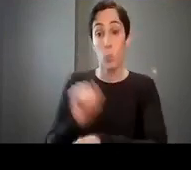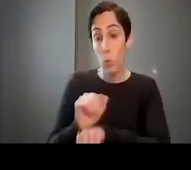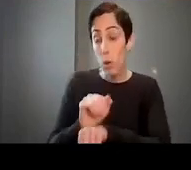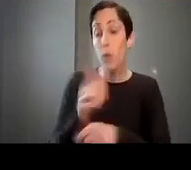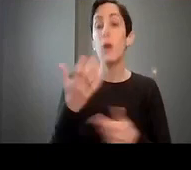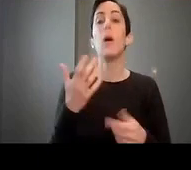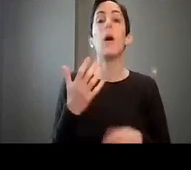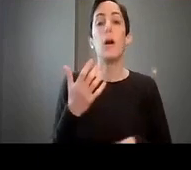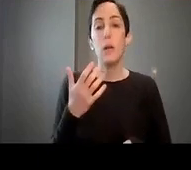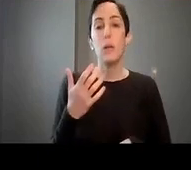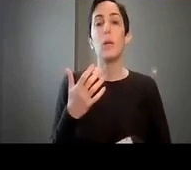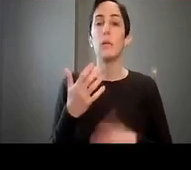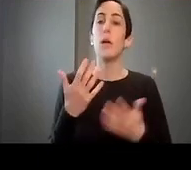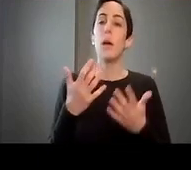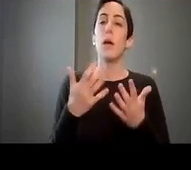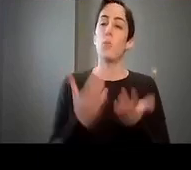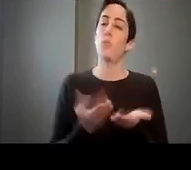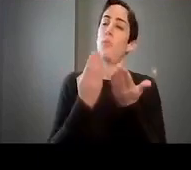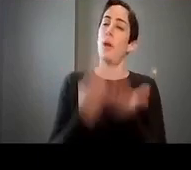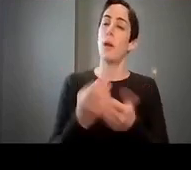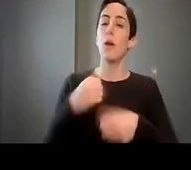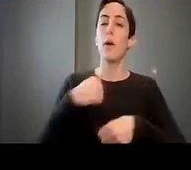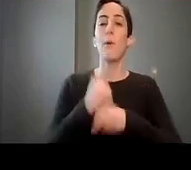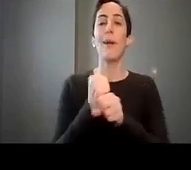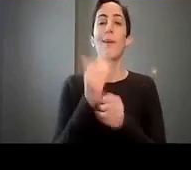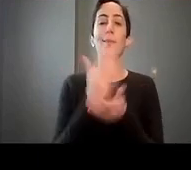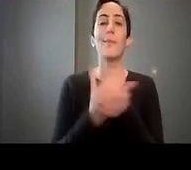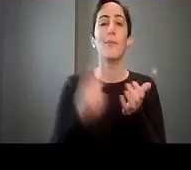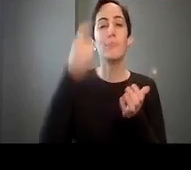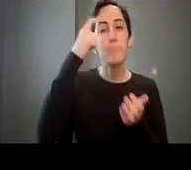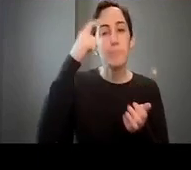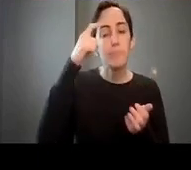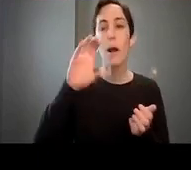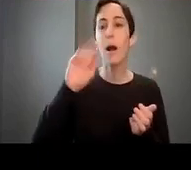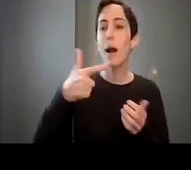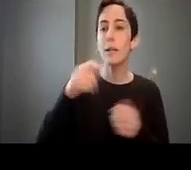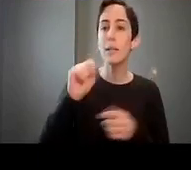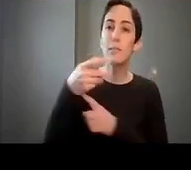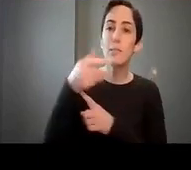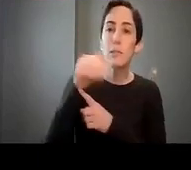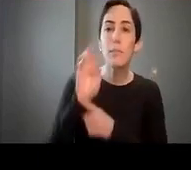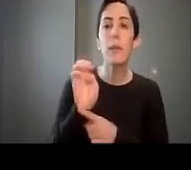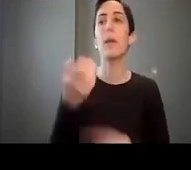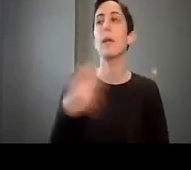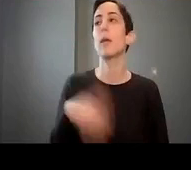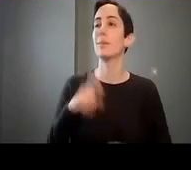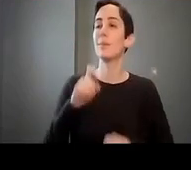cognitive space, or a geographic space, or trying to create a little bit of temporal space between the workplace and cognitive space, or a geographic space, or the home space, so that you have an temporal space between the workplace and